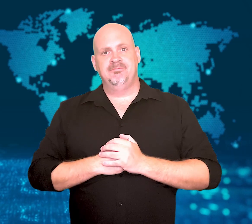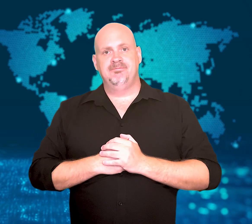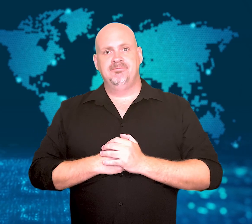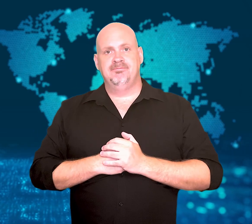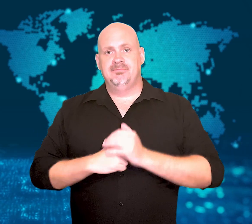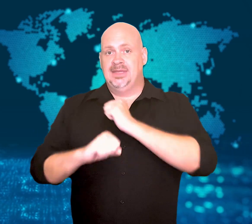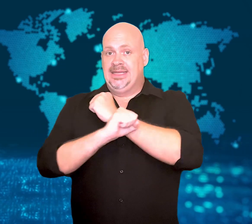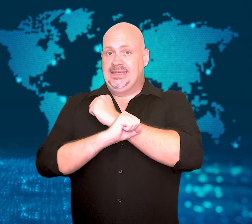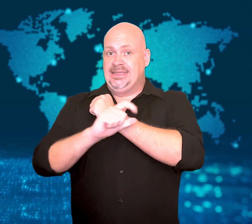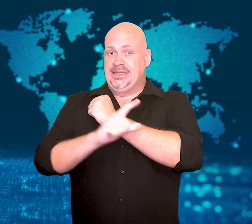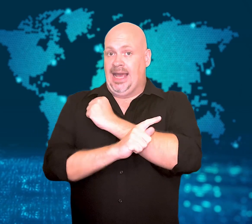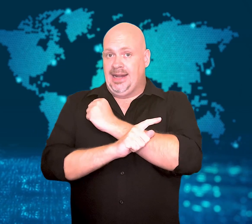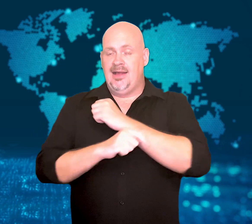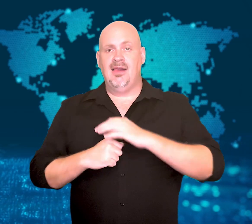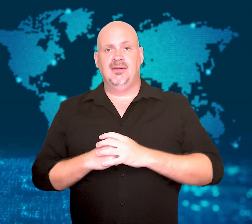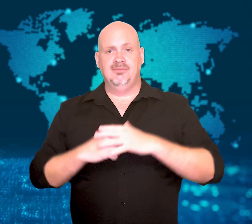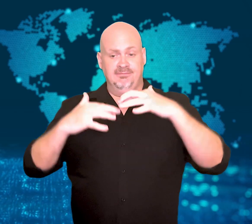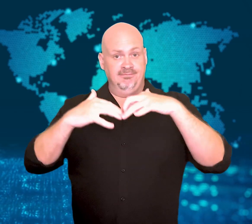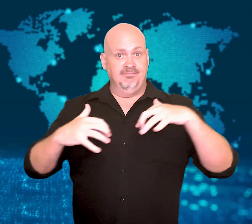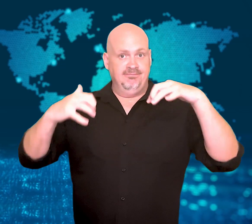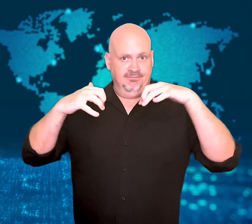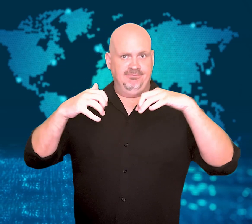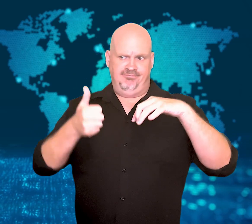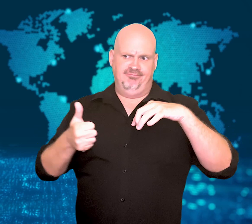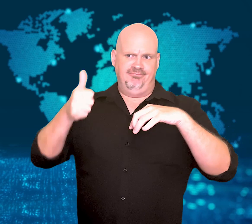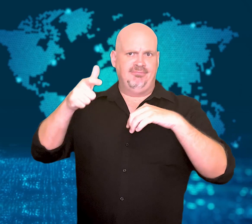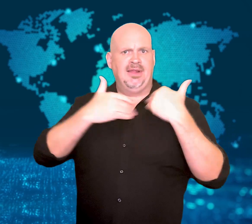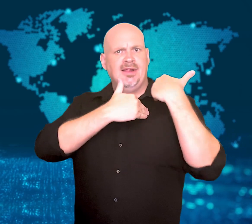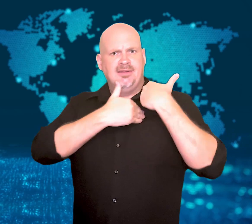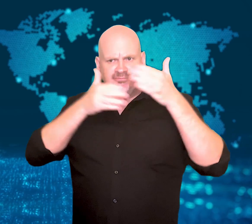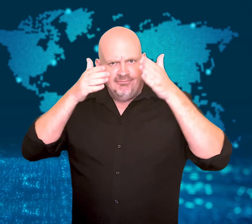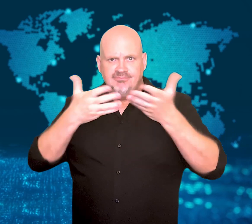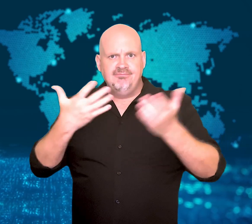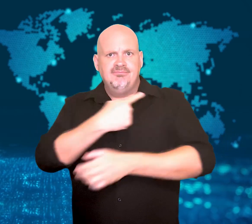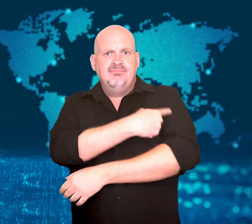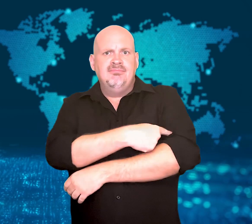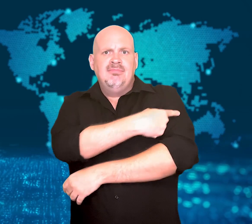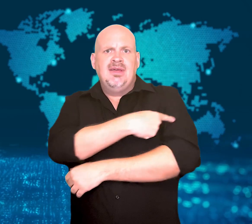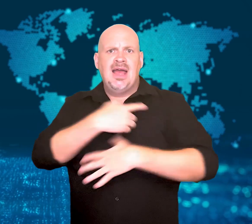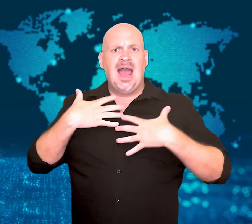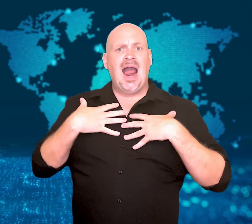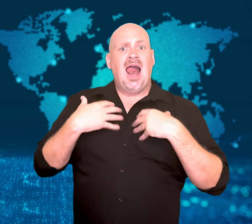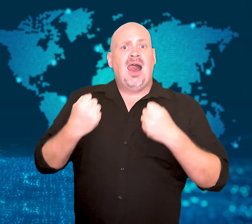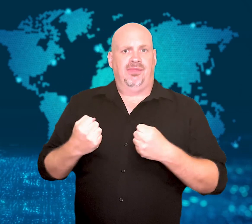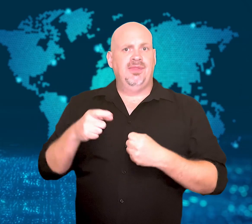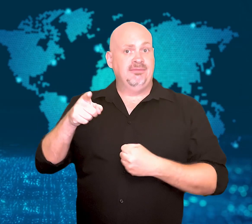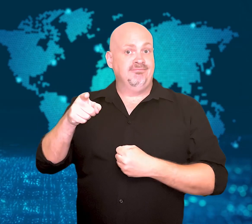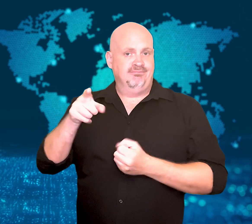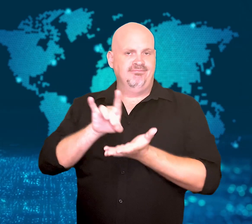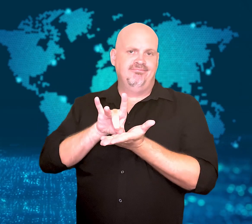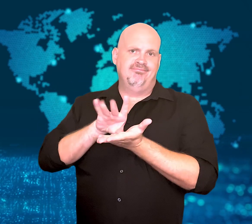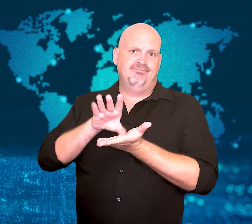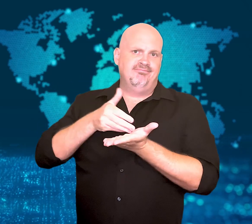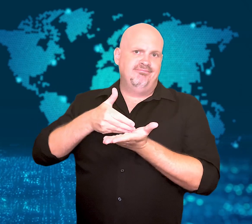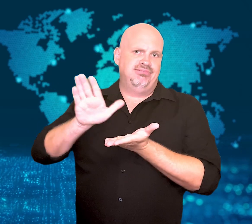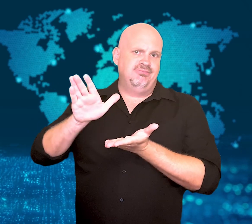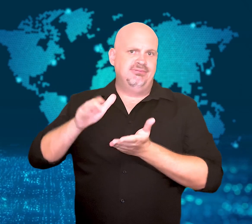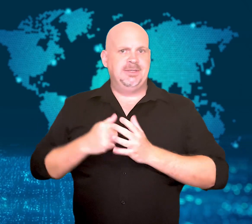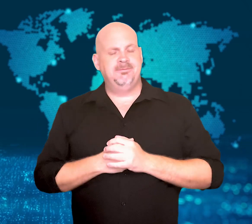Health minister fired